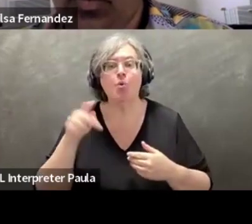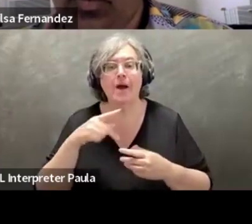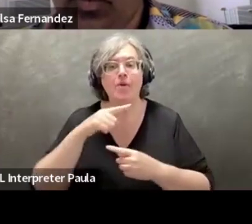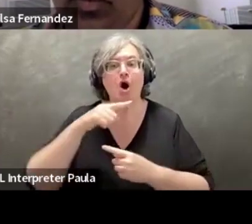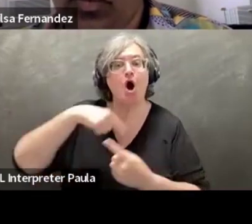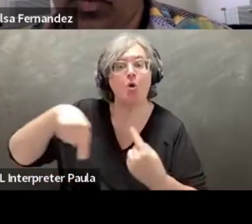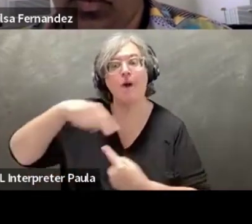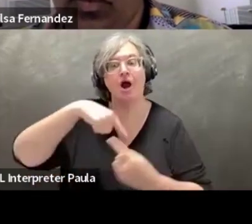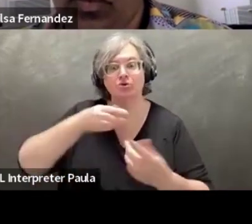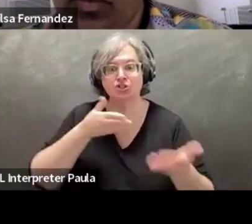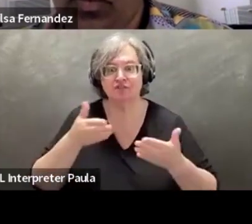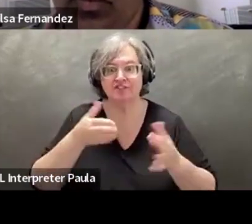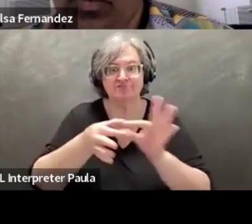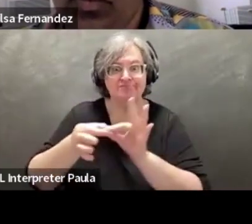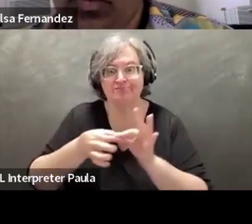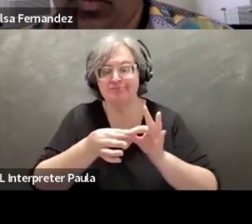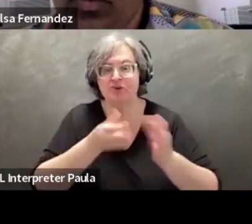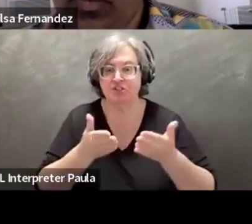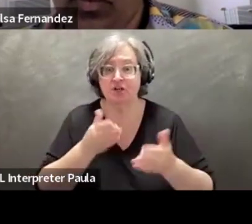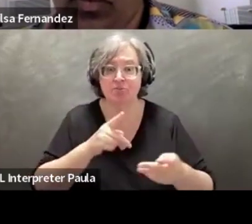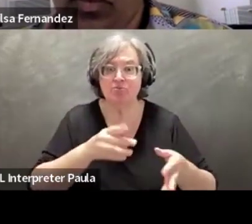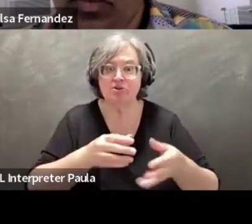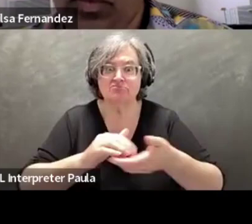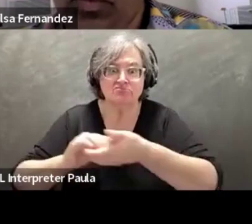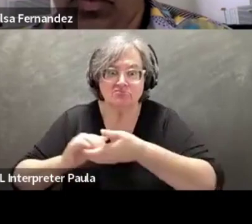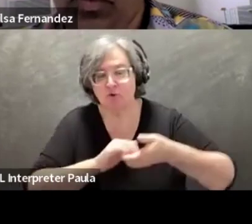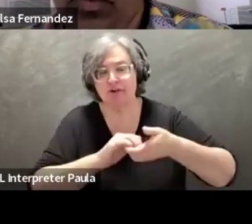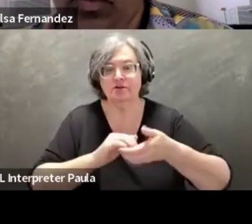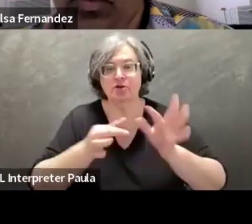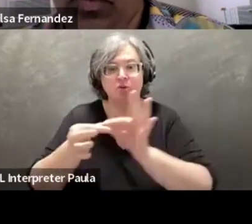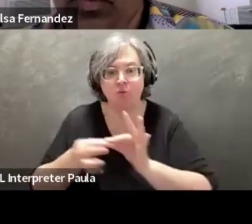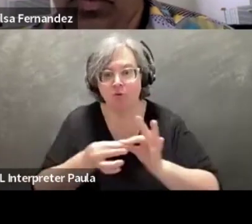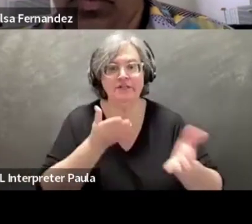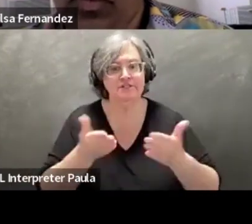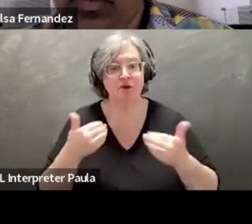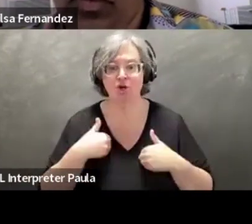reality when people are collaborating, when services are coordinating, when there's communication, when we're